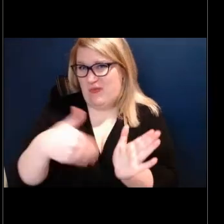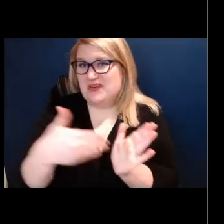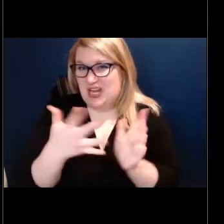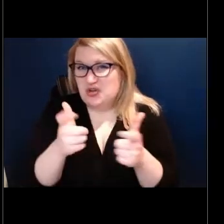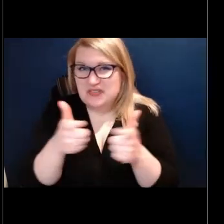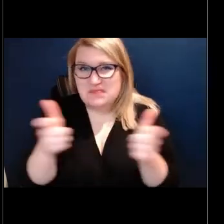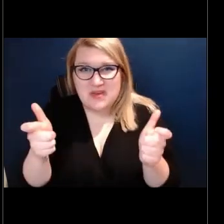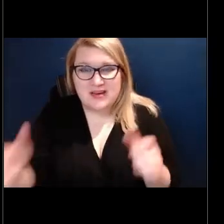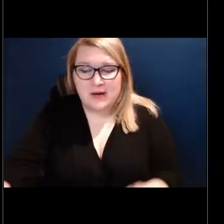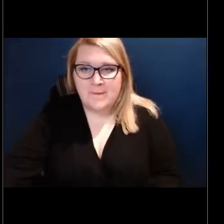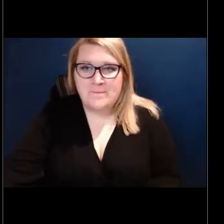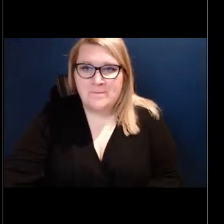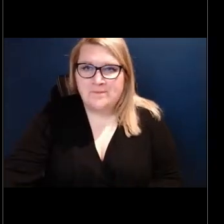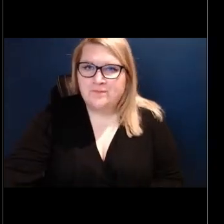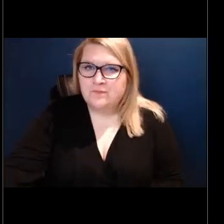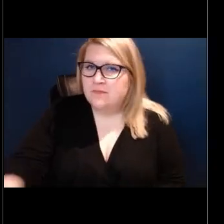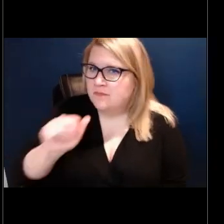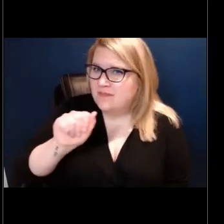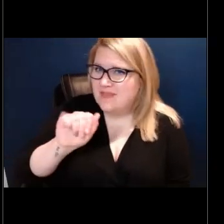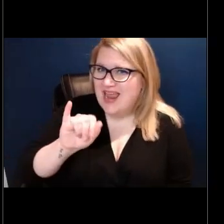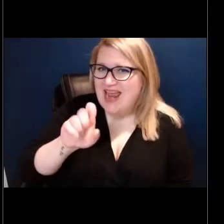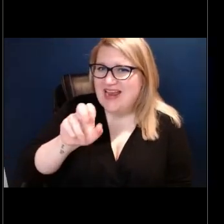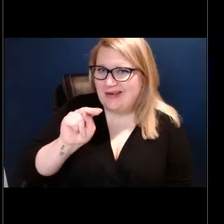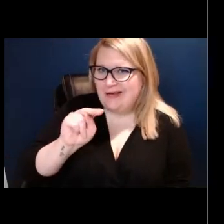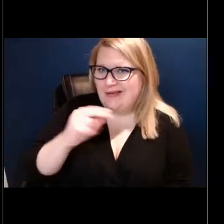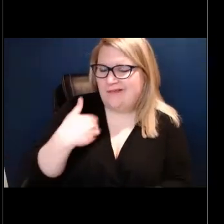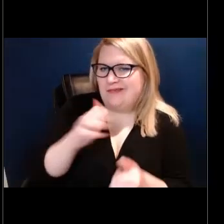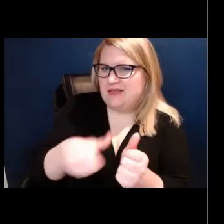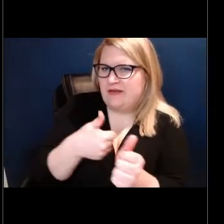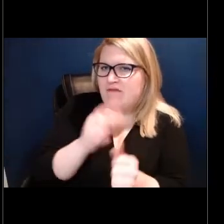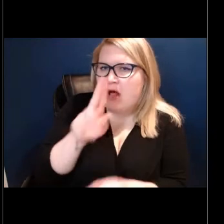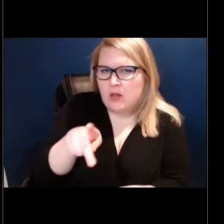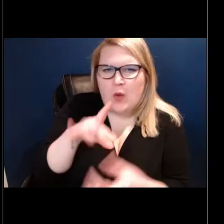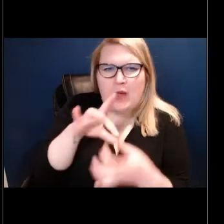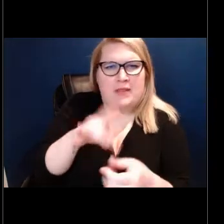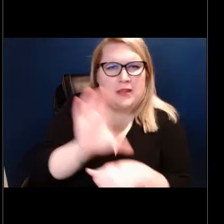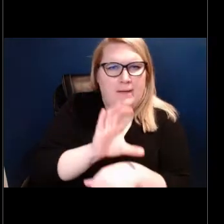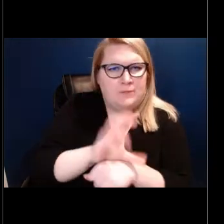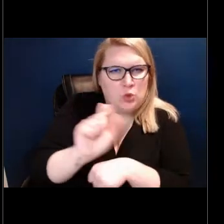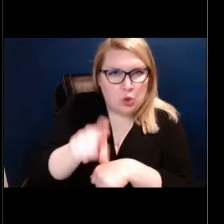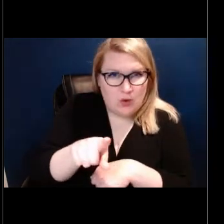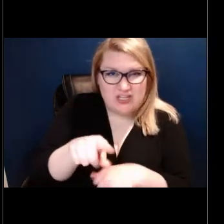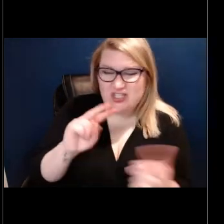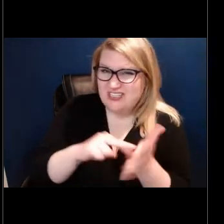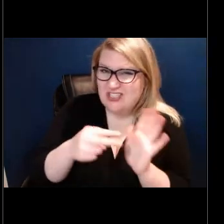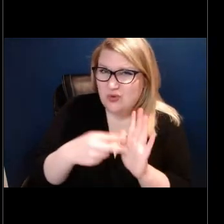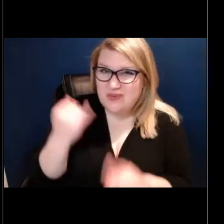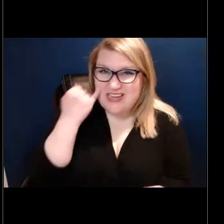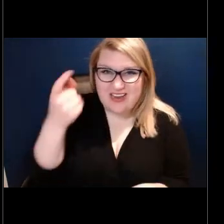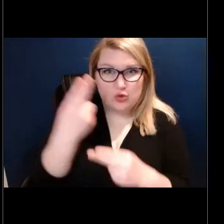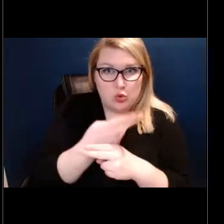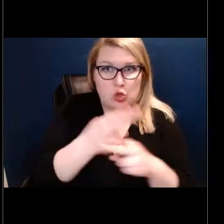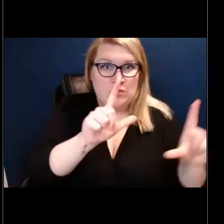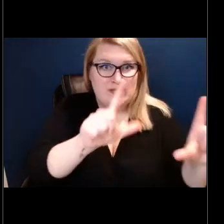[Nicole Bartlett] Well, a follow-up from Aden, I'm sorry, on the computer questions. So, if you're using those monitors to see everything,